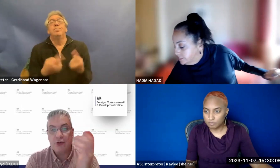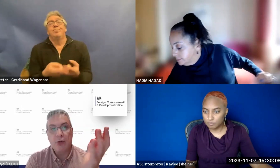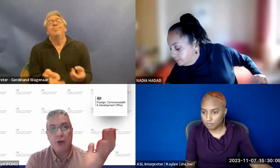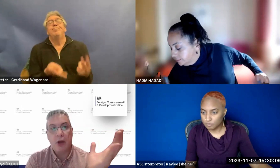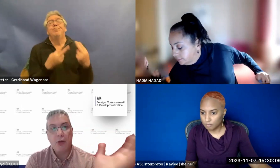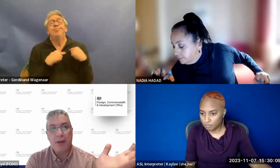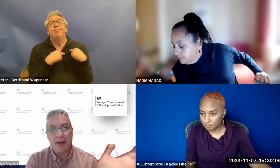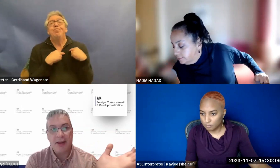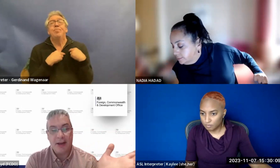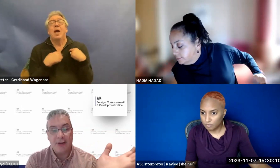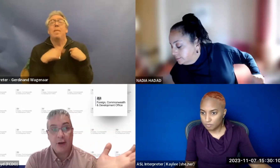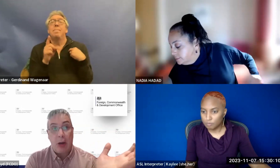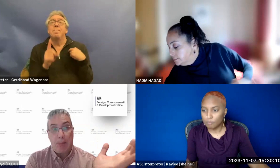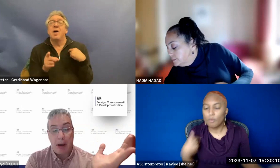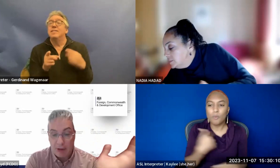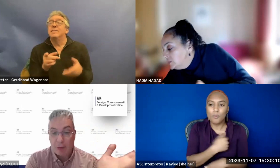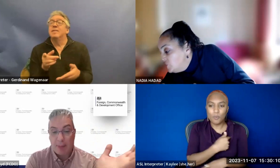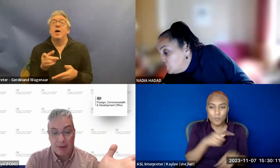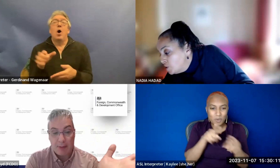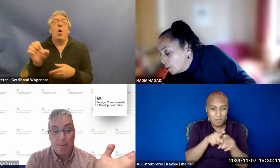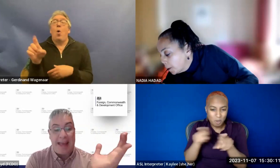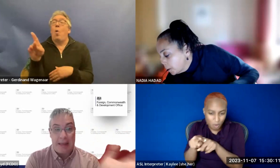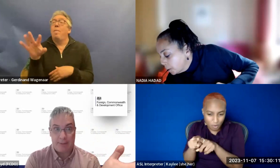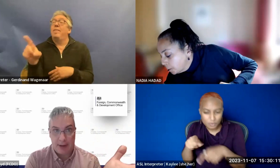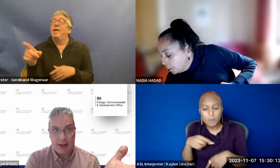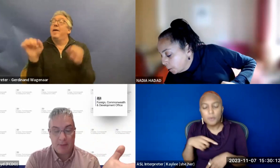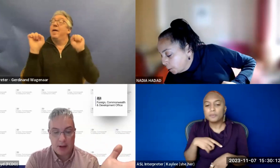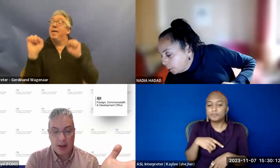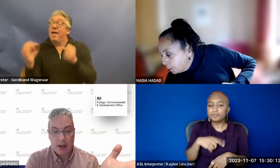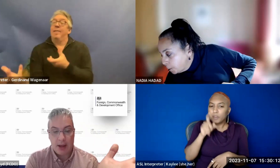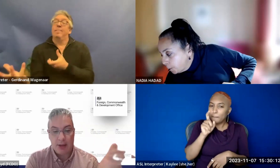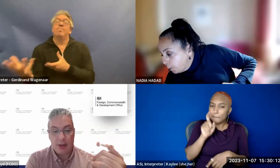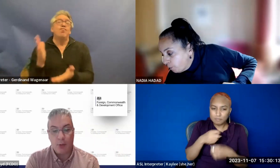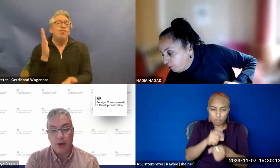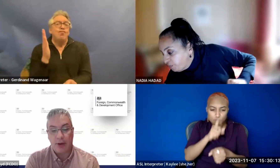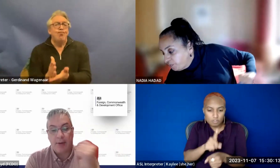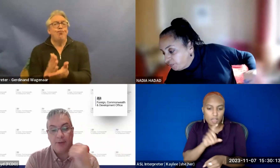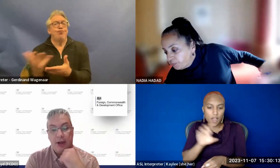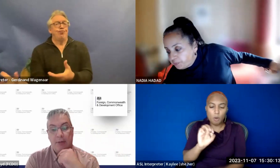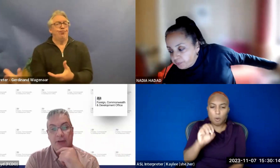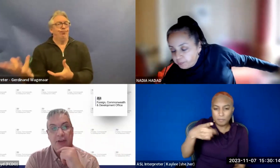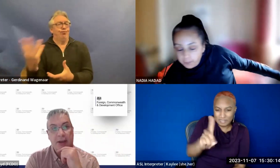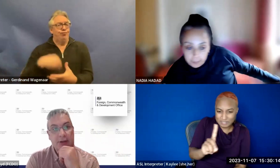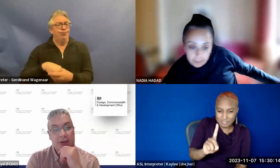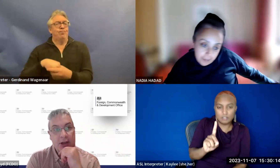to ensure that OPDs can participate meaningfully in the work of FCDO.